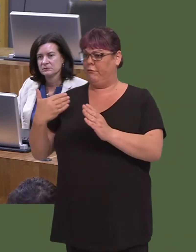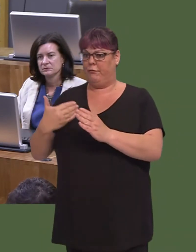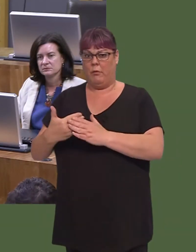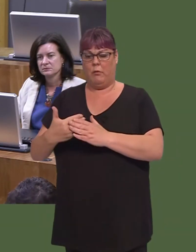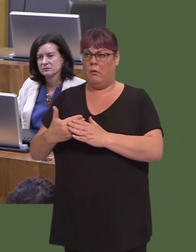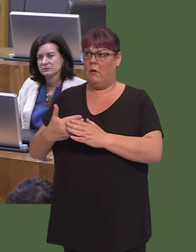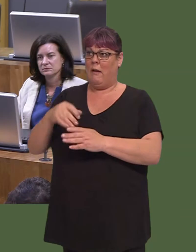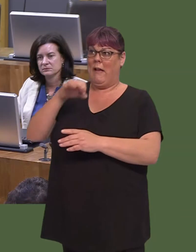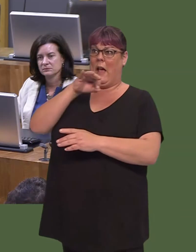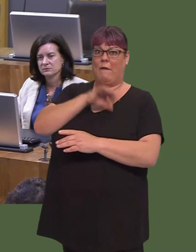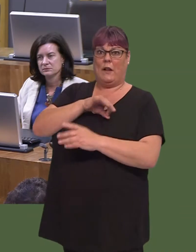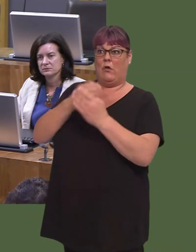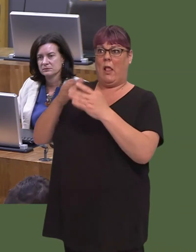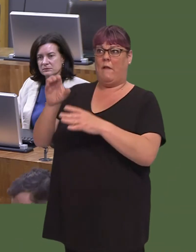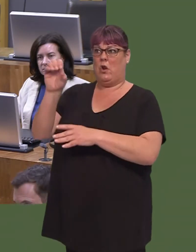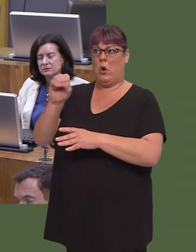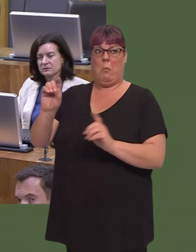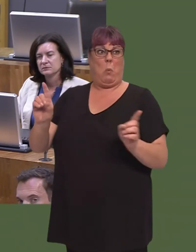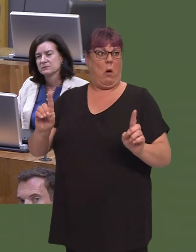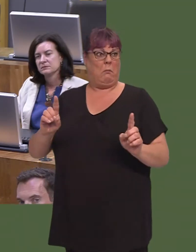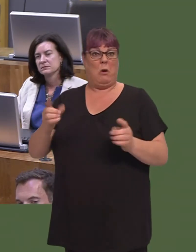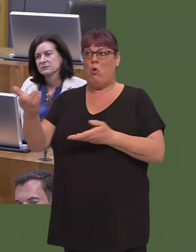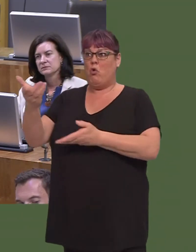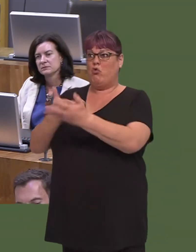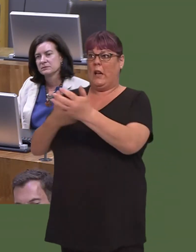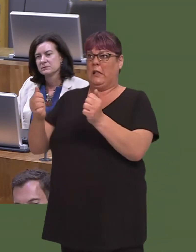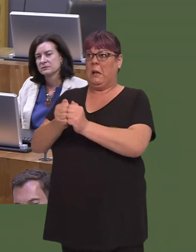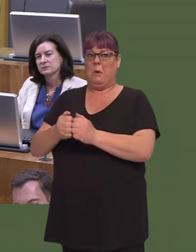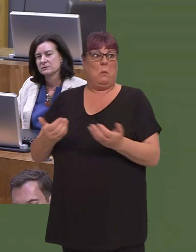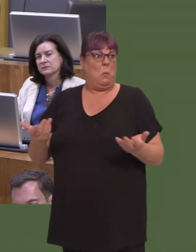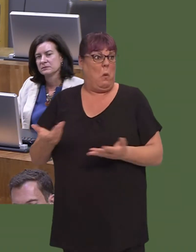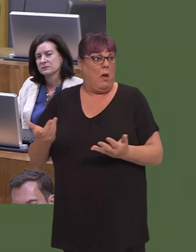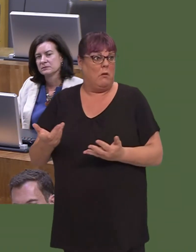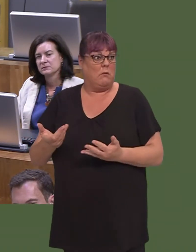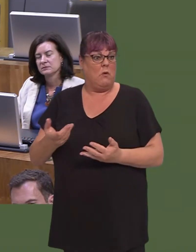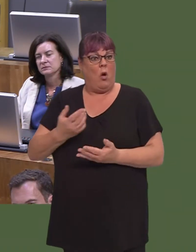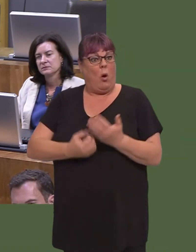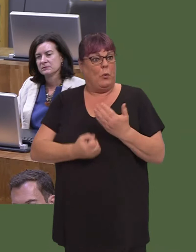peanuts. What more can the Government do? Carwyn Jones AM: I can assure the Member that